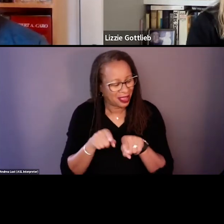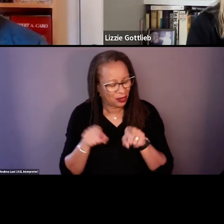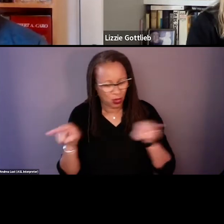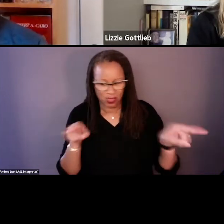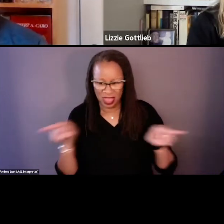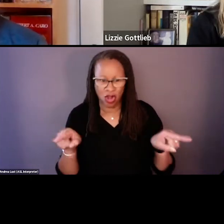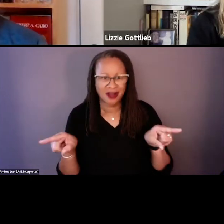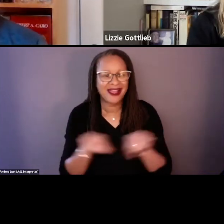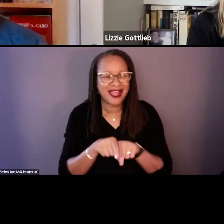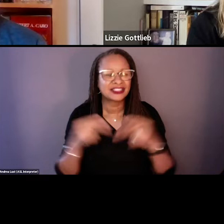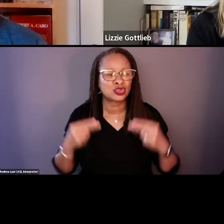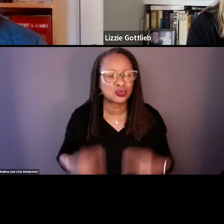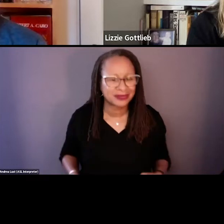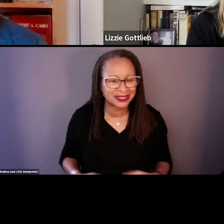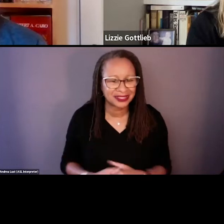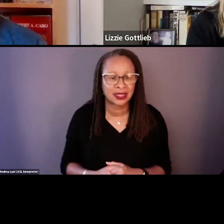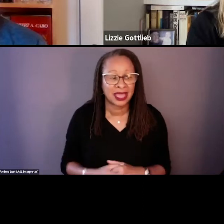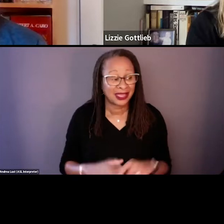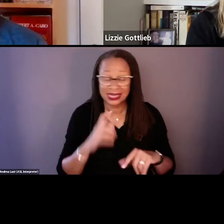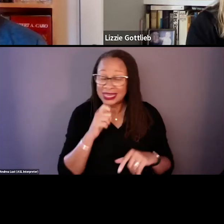Not just the impressive things that they've done, but who they are